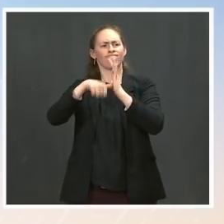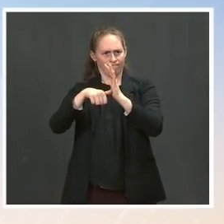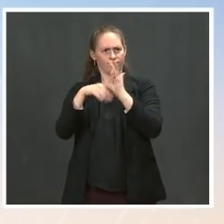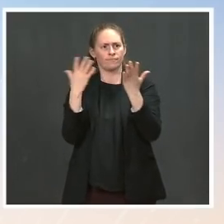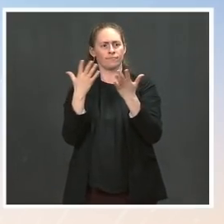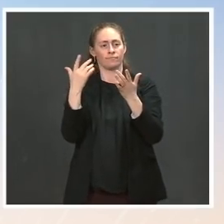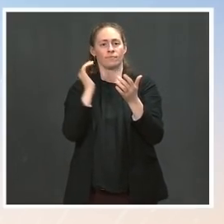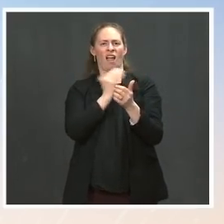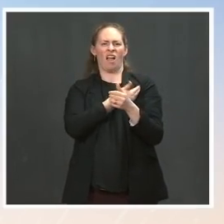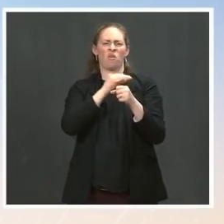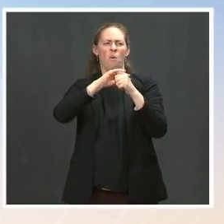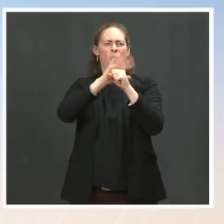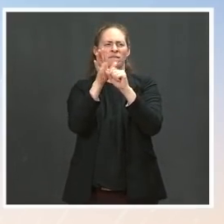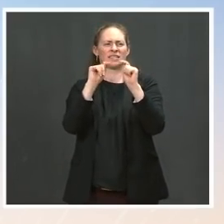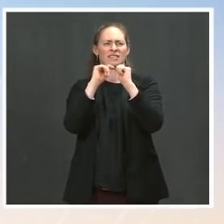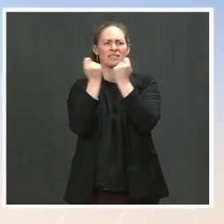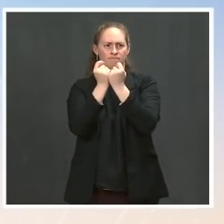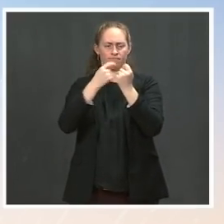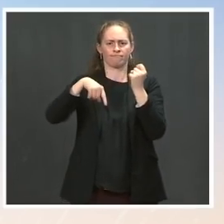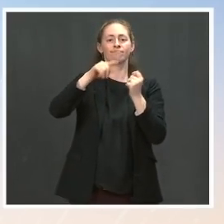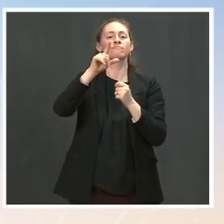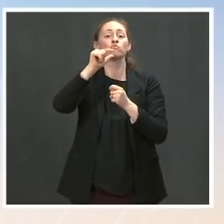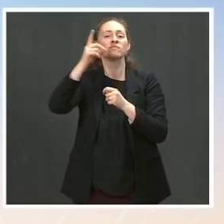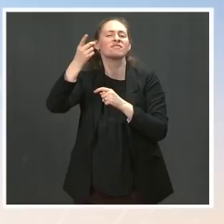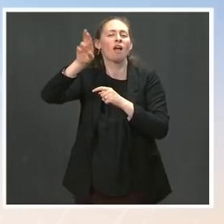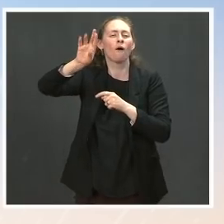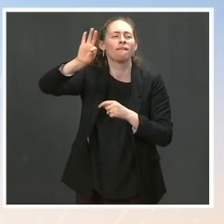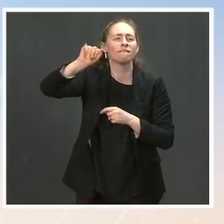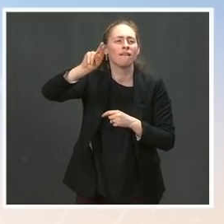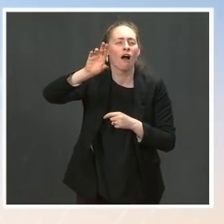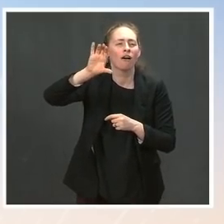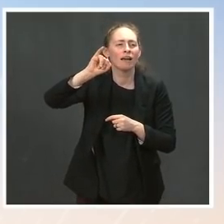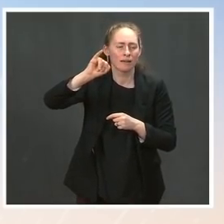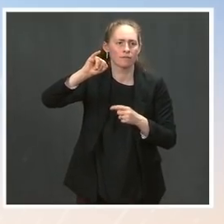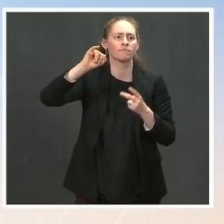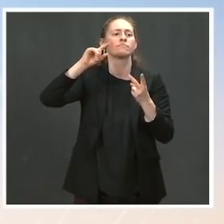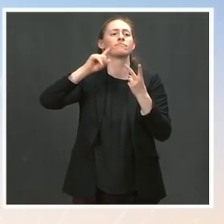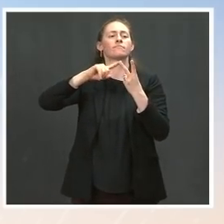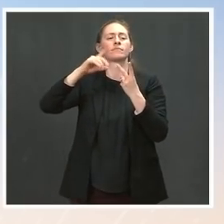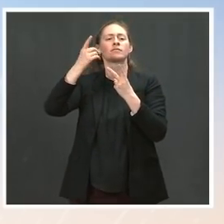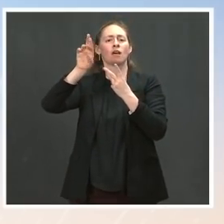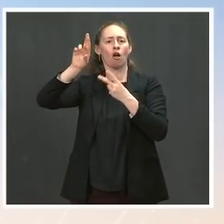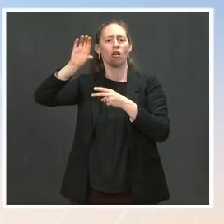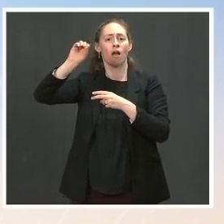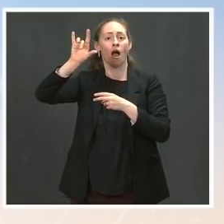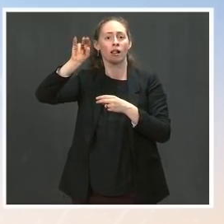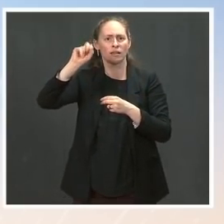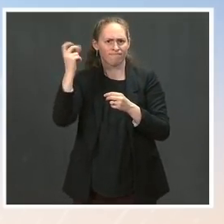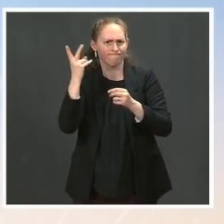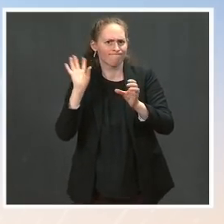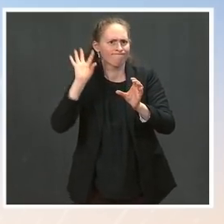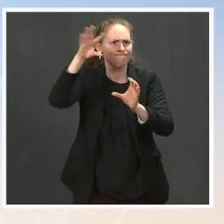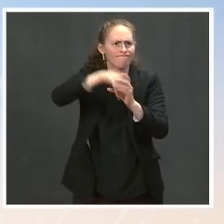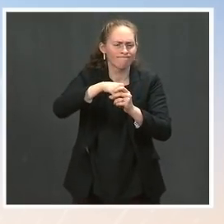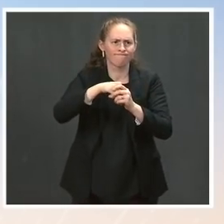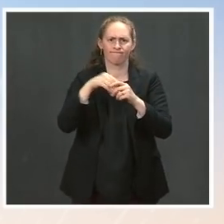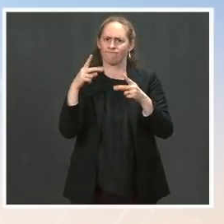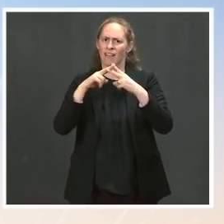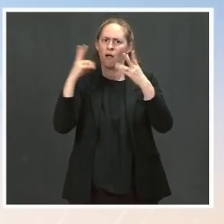from Dr. Fauci and Fran- -- and Dr. Collins -- participate -- as an example -- participate in a range of media interviews.